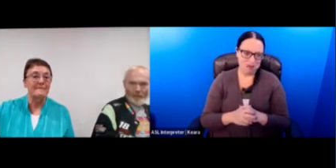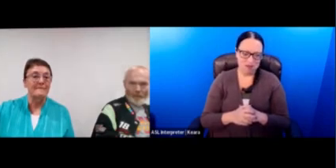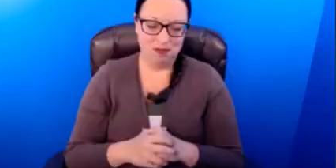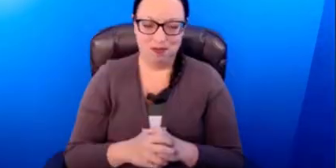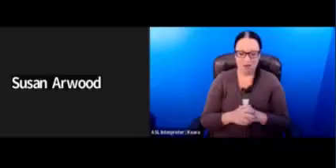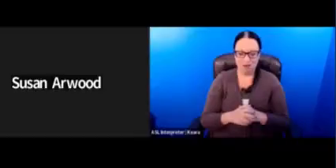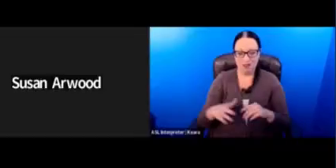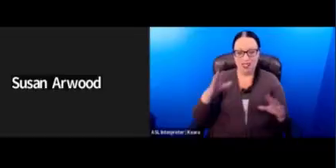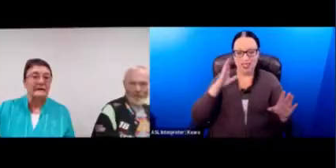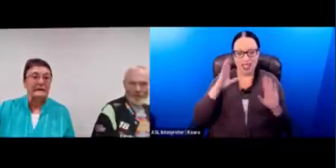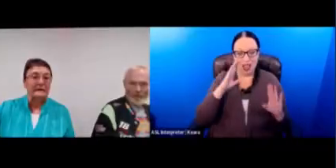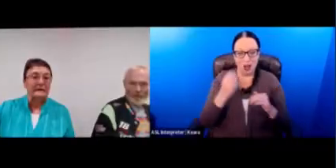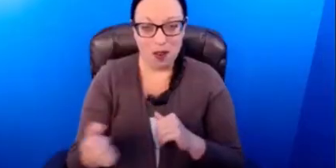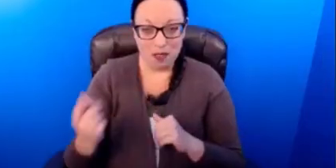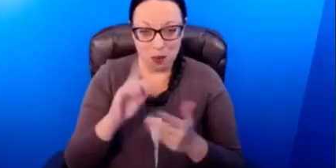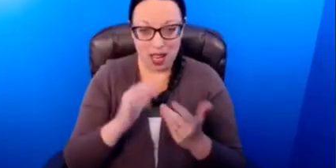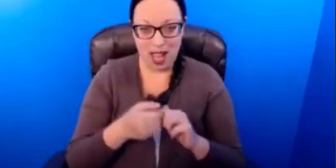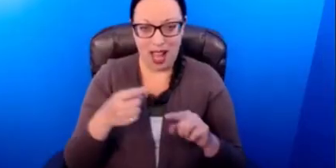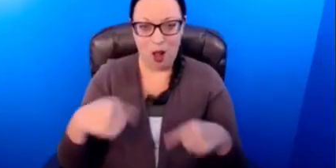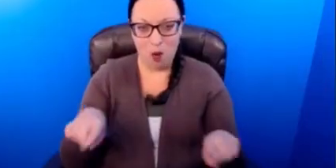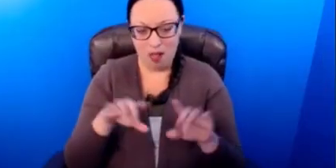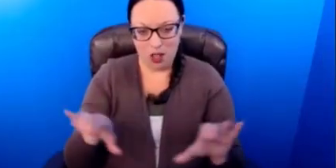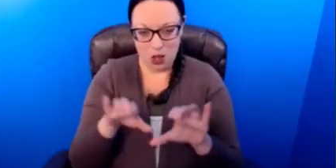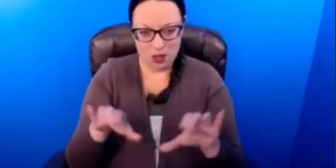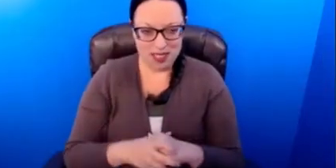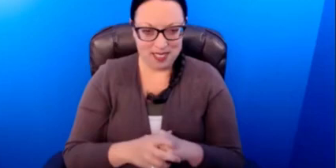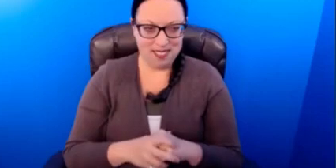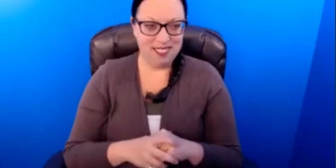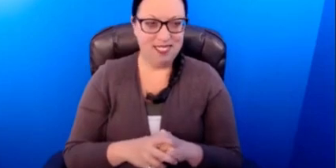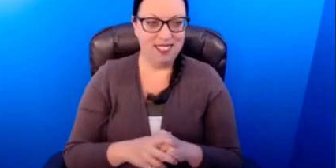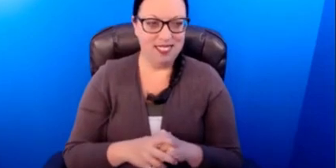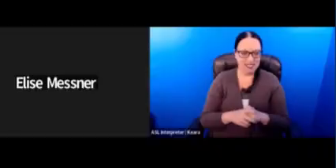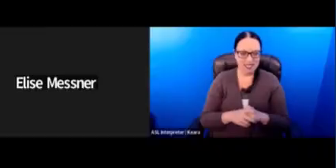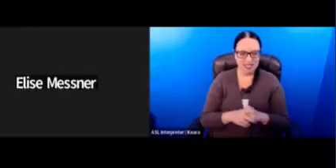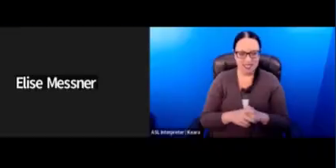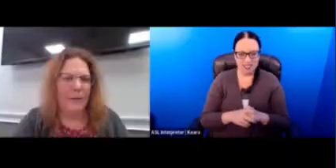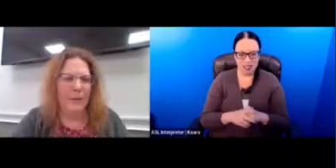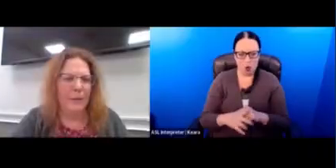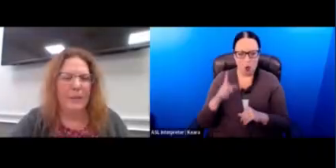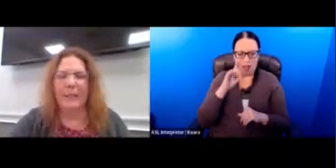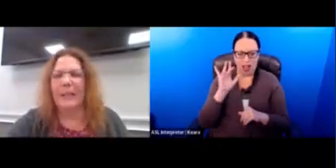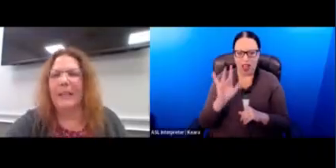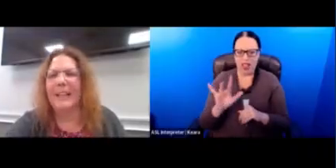Elise Messner: Hello, everyone, how y'all doing? I think I hit my video and needed to hit it